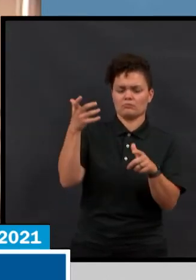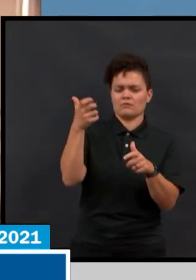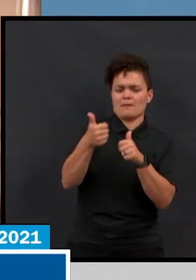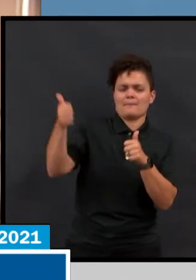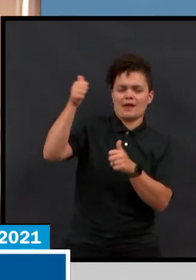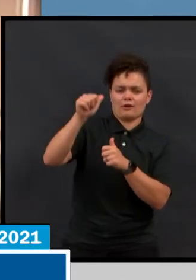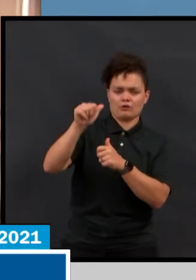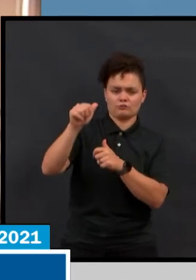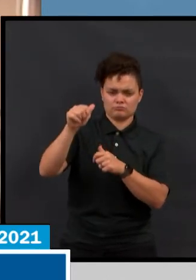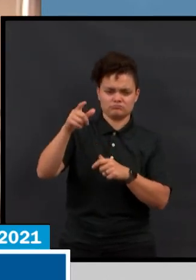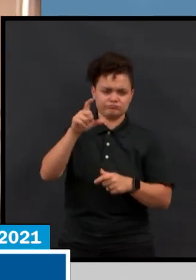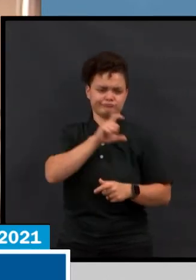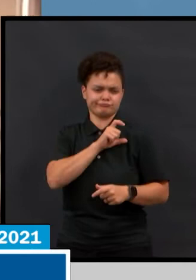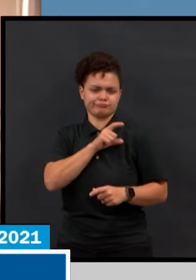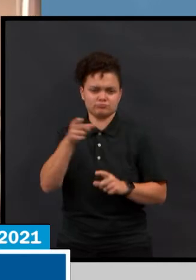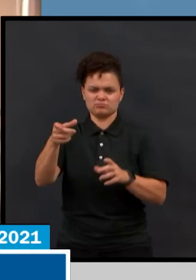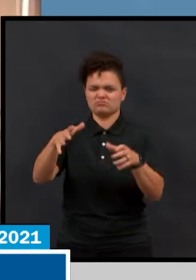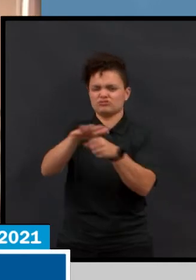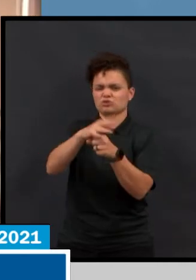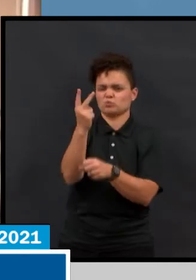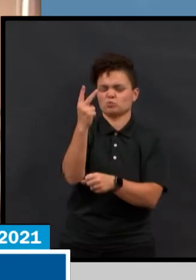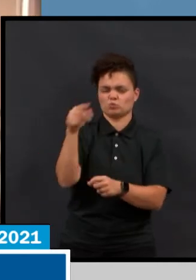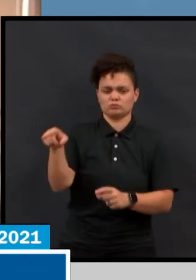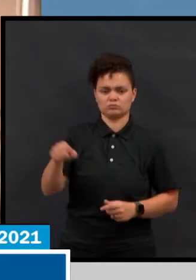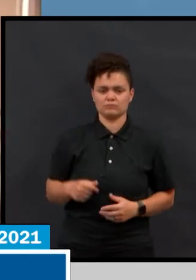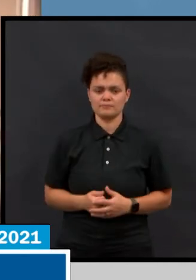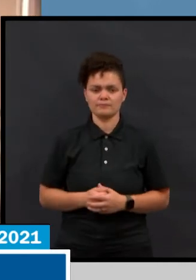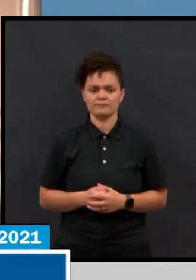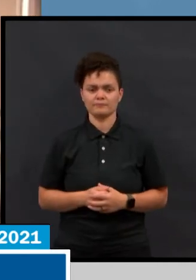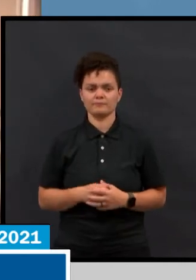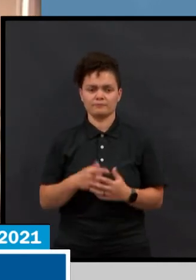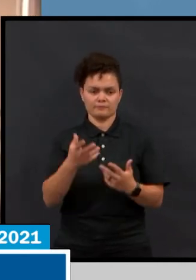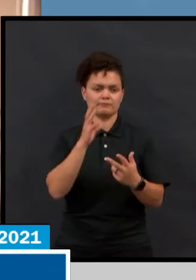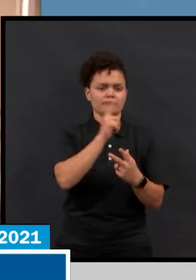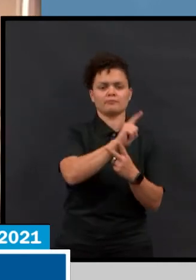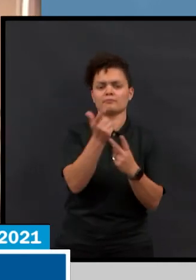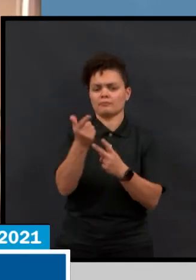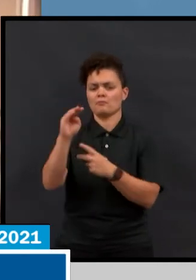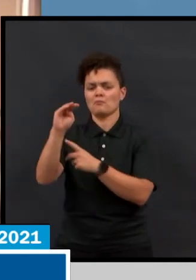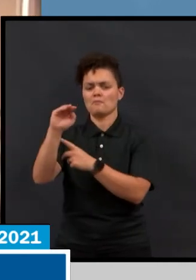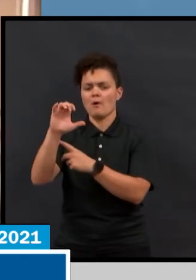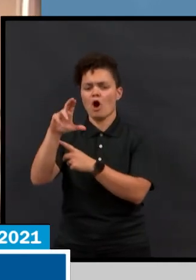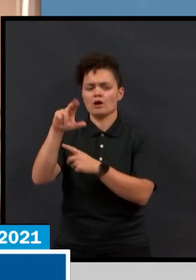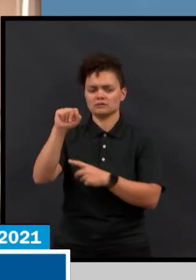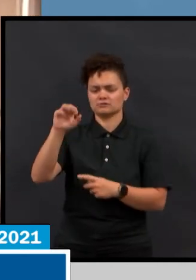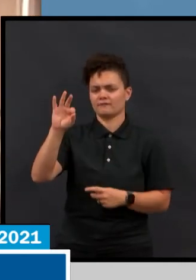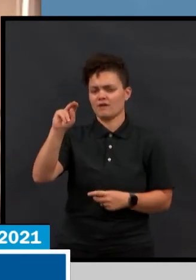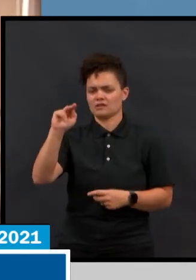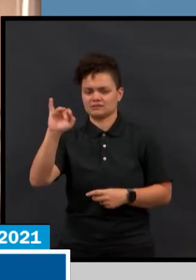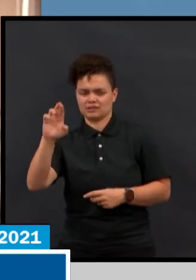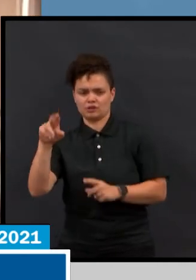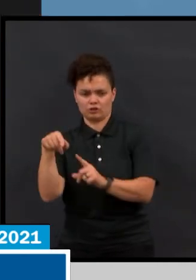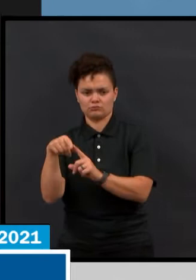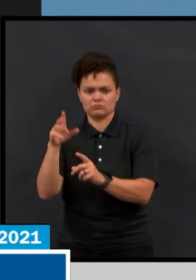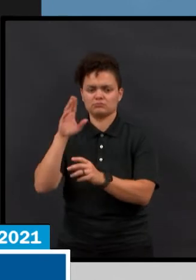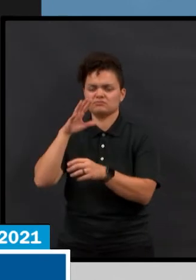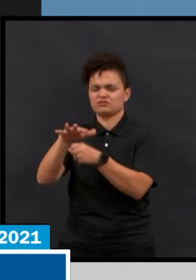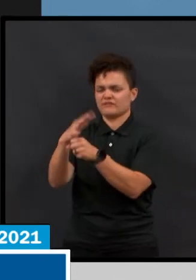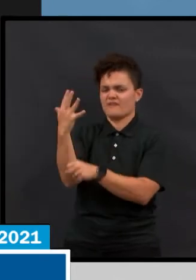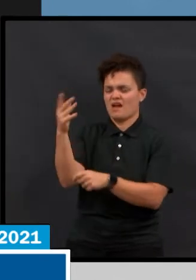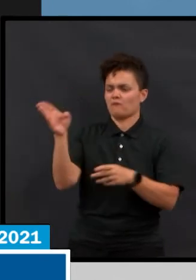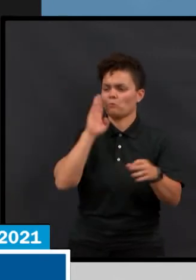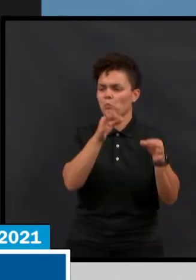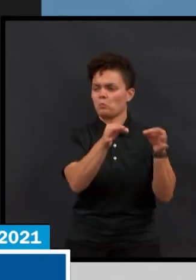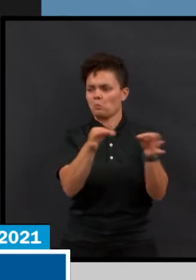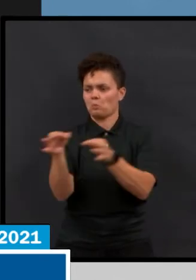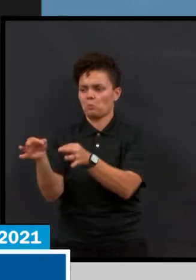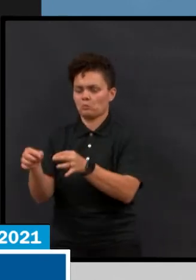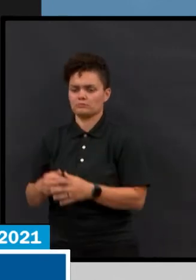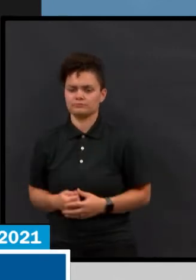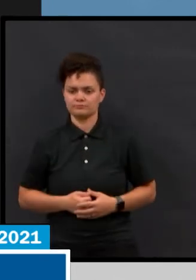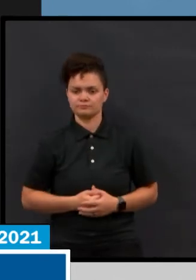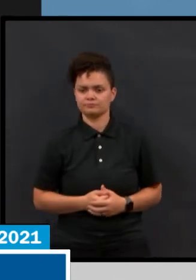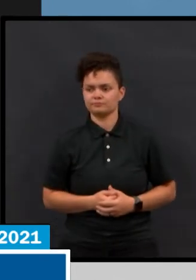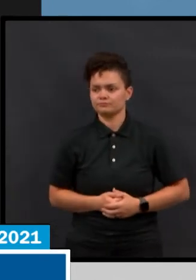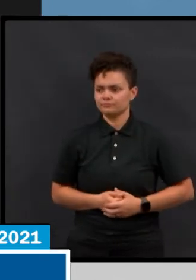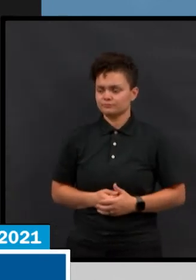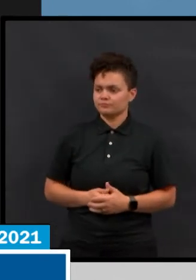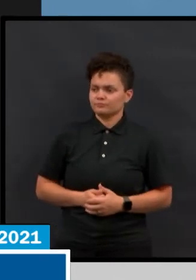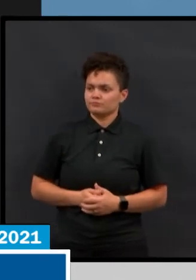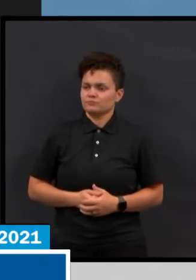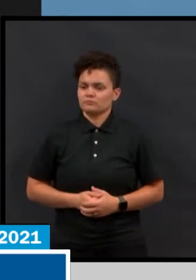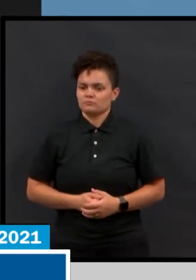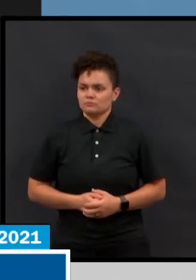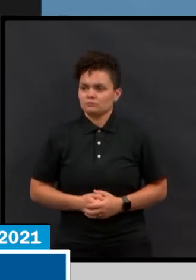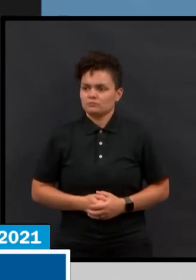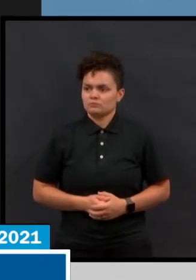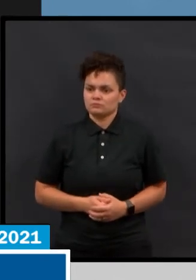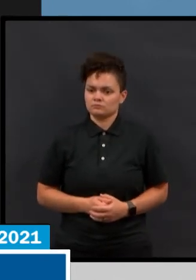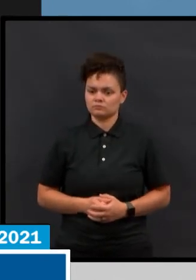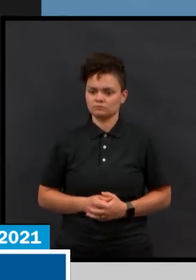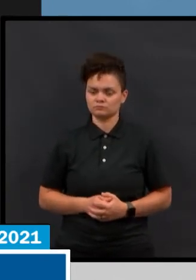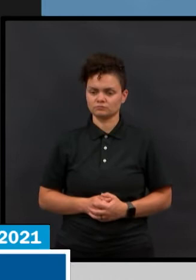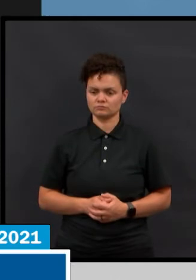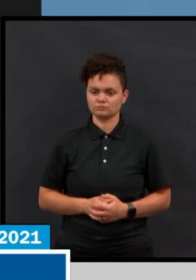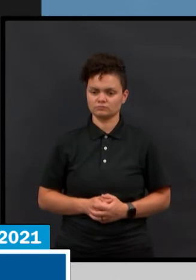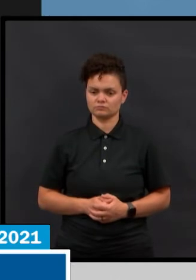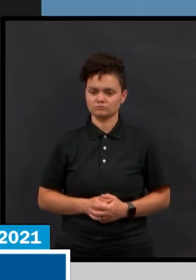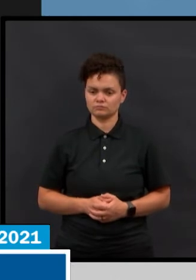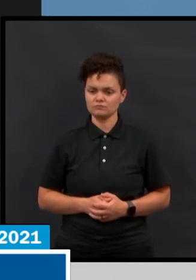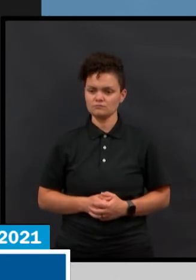and then you'll hear shortly from commander marcus fontaine for police district 5. kathy